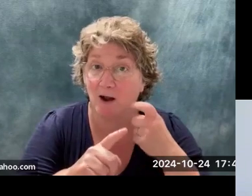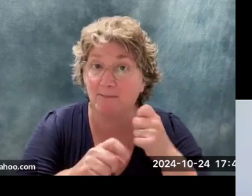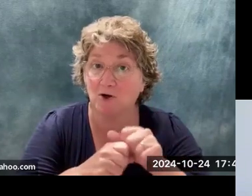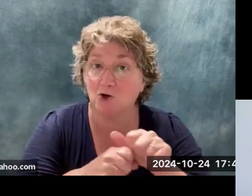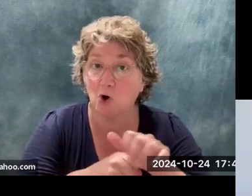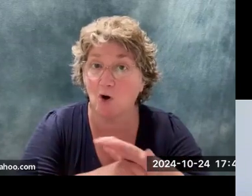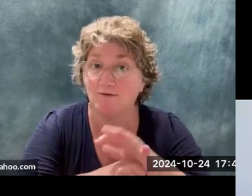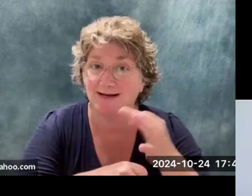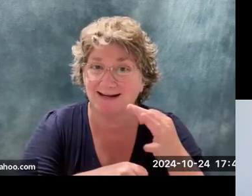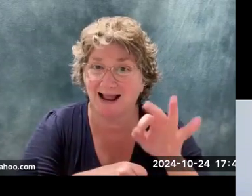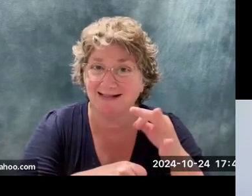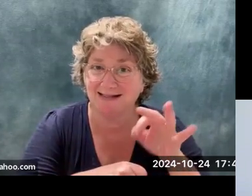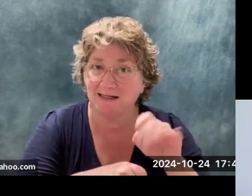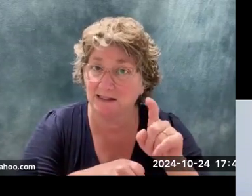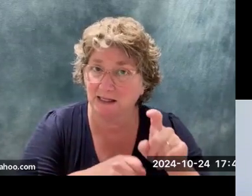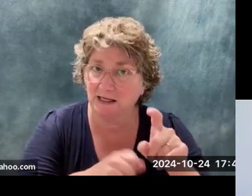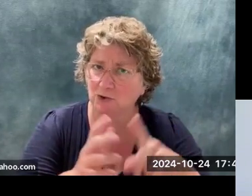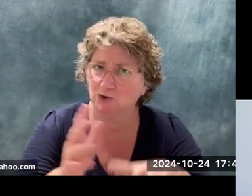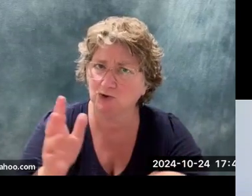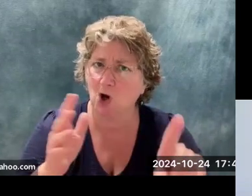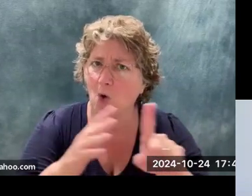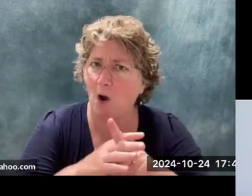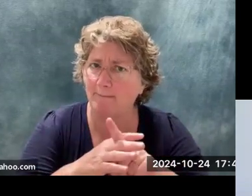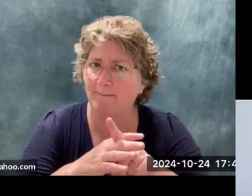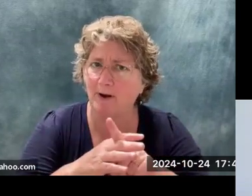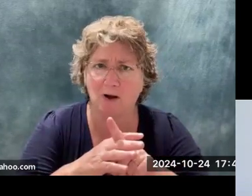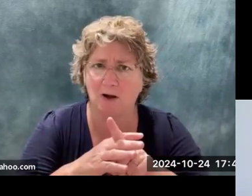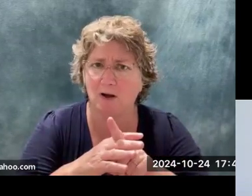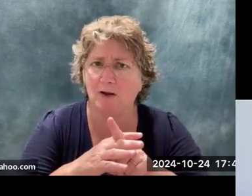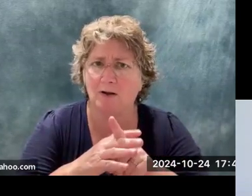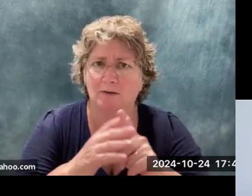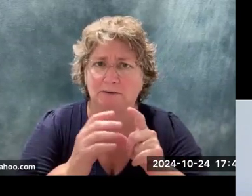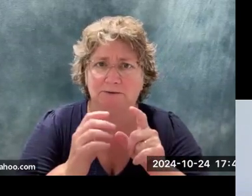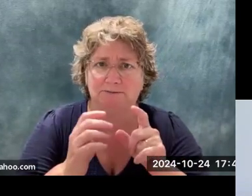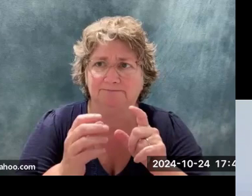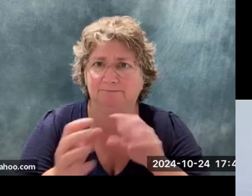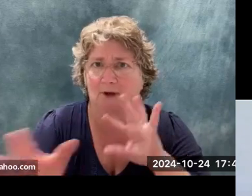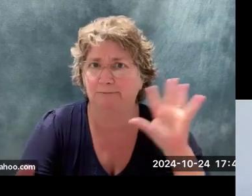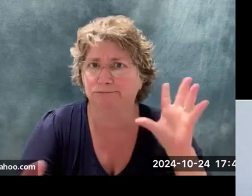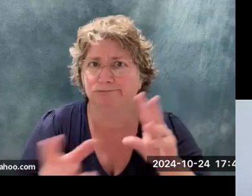all at once in order to call it mental health? Well that's an interesting question,